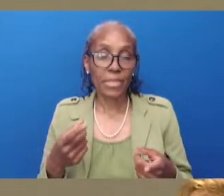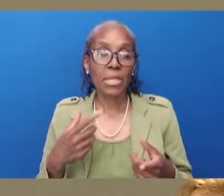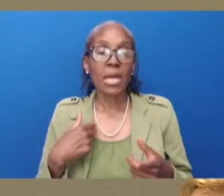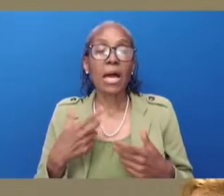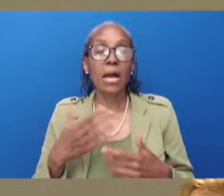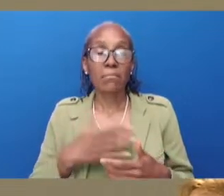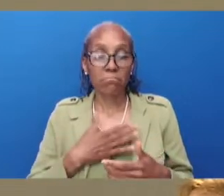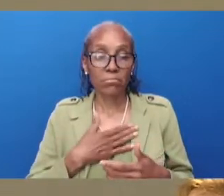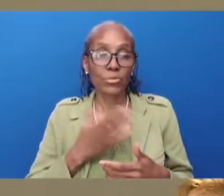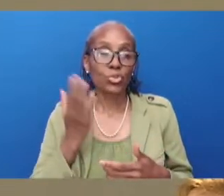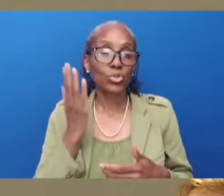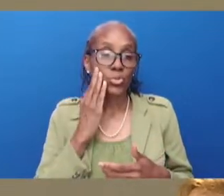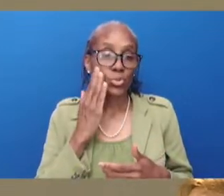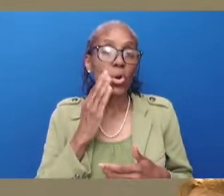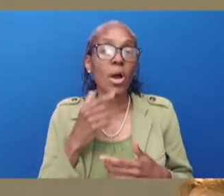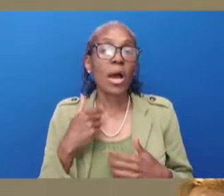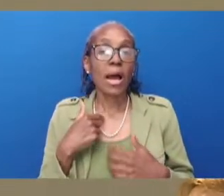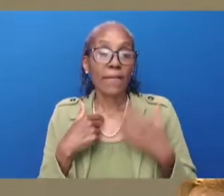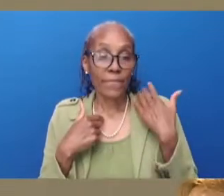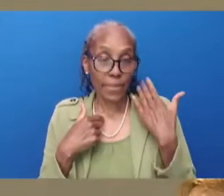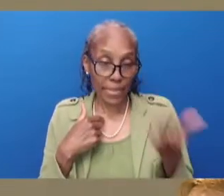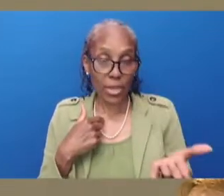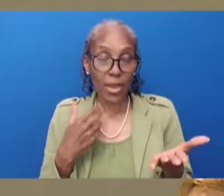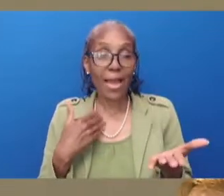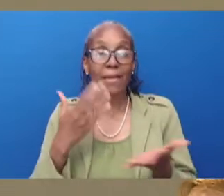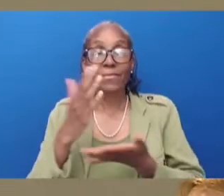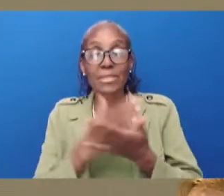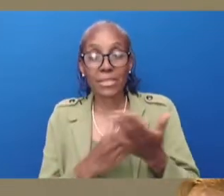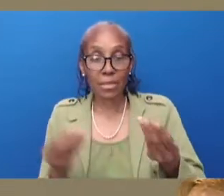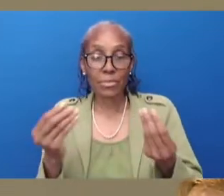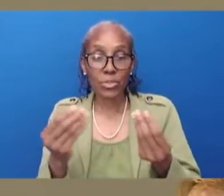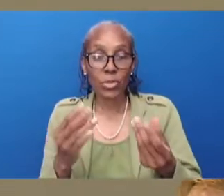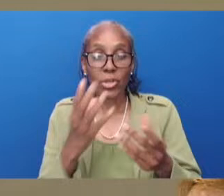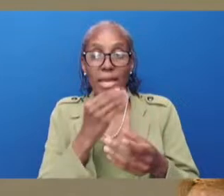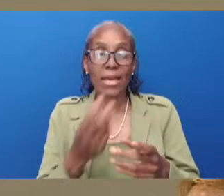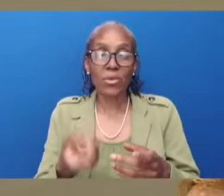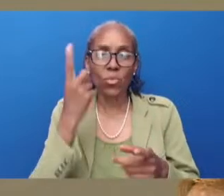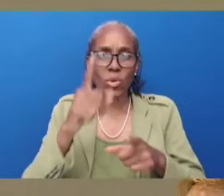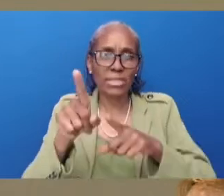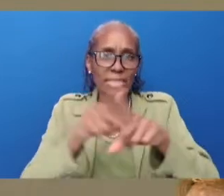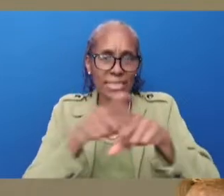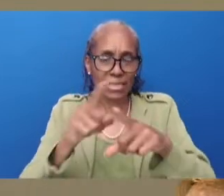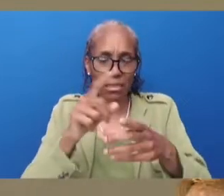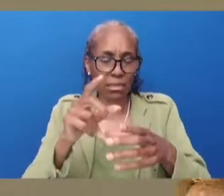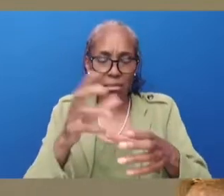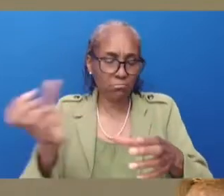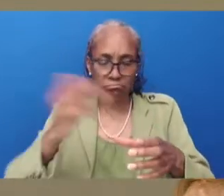WHAT I DO.